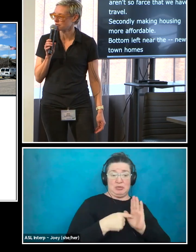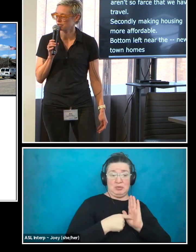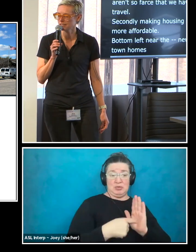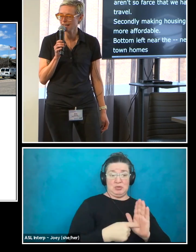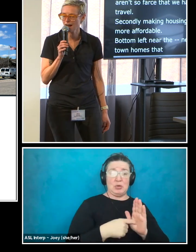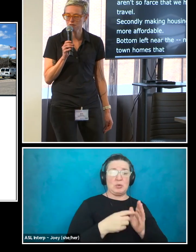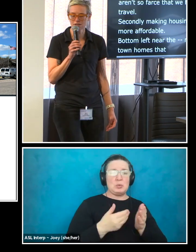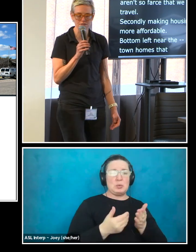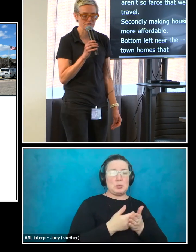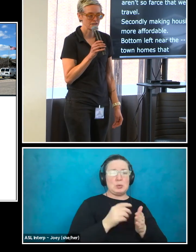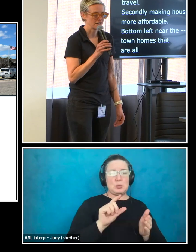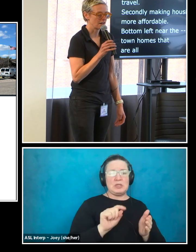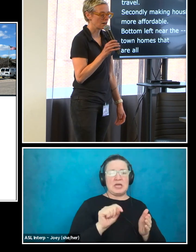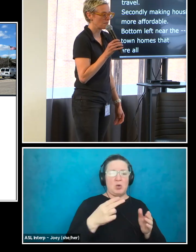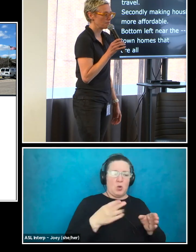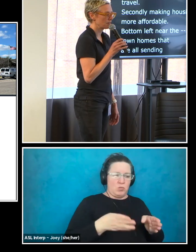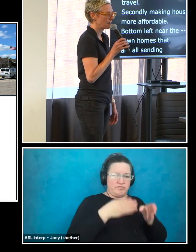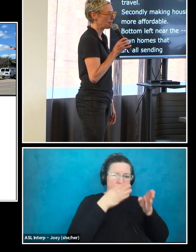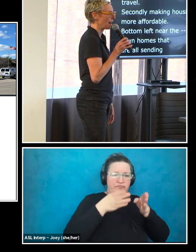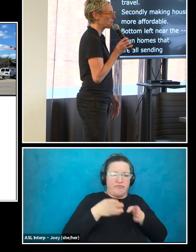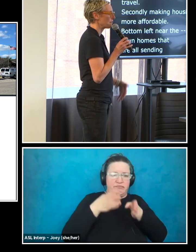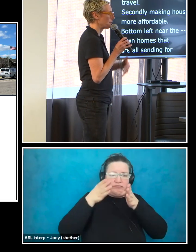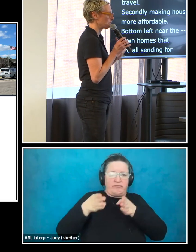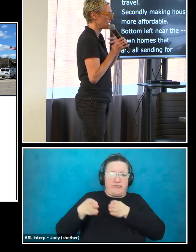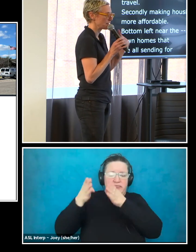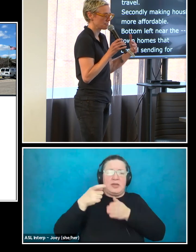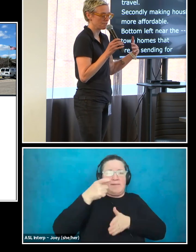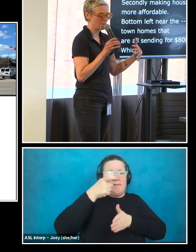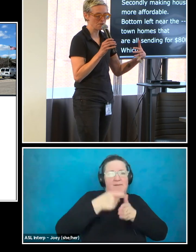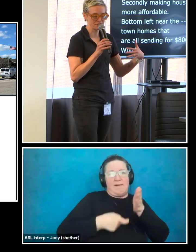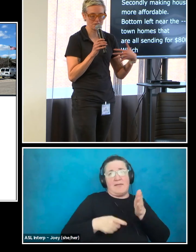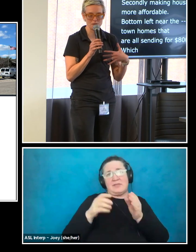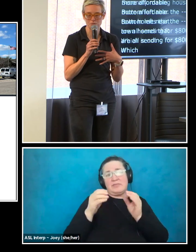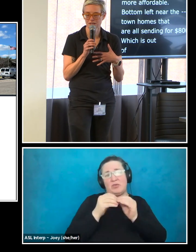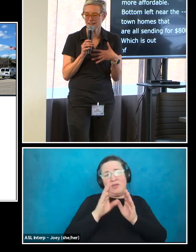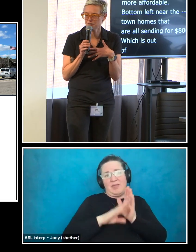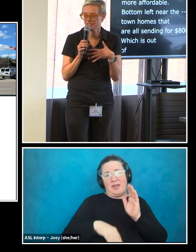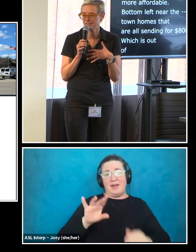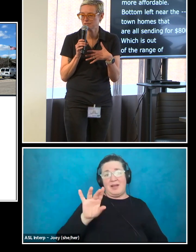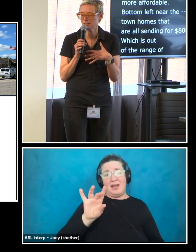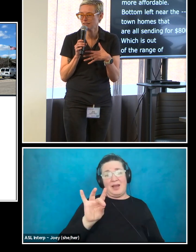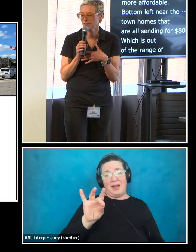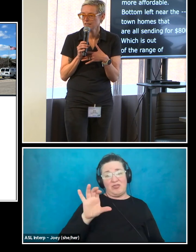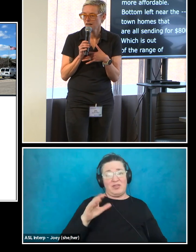which is out of um, you know, out out of the range of most of the people that I organize with